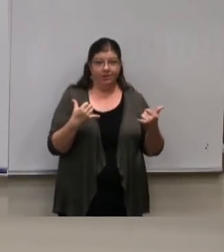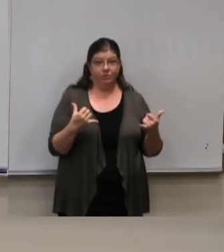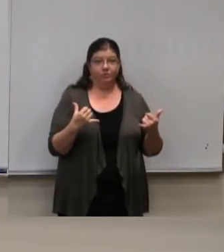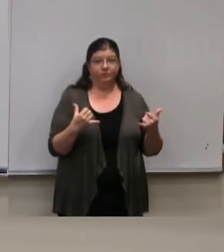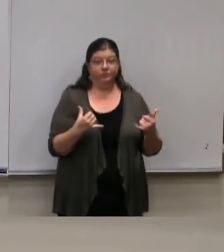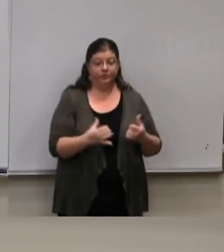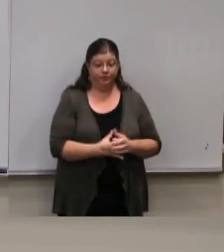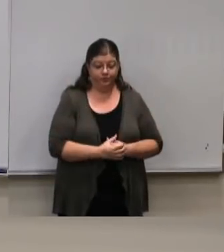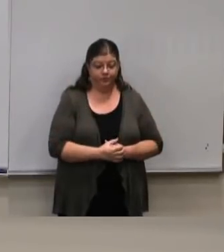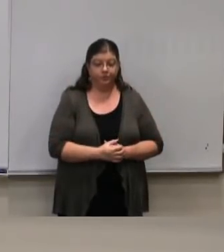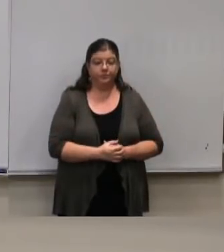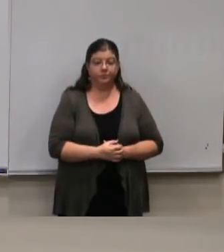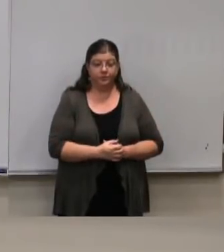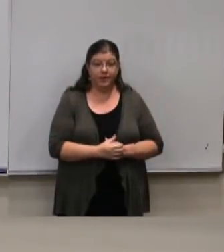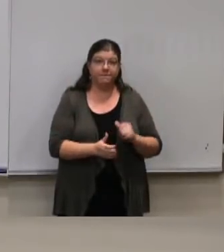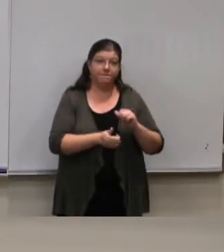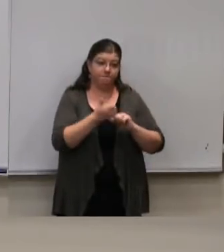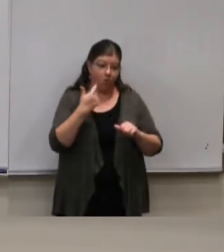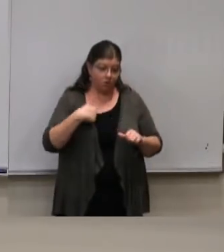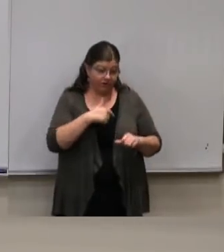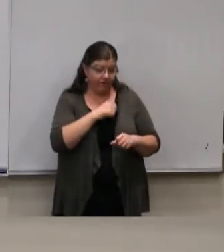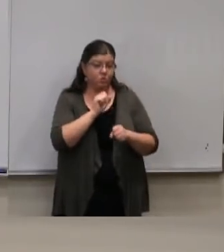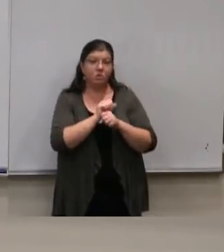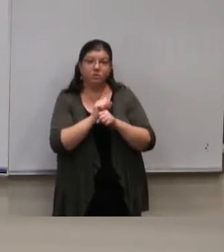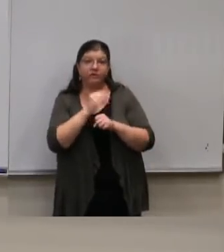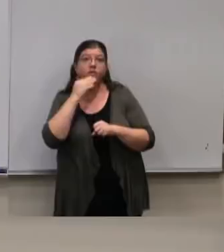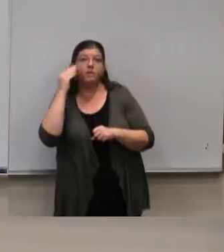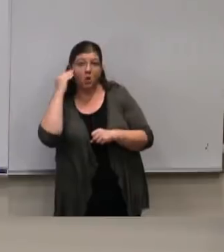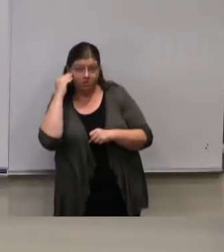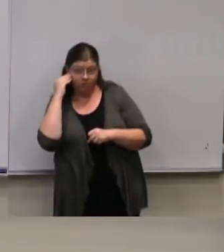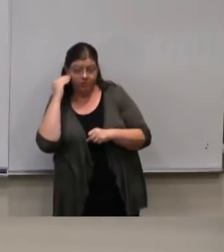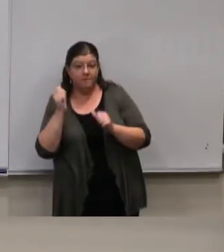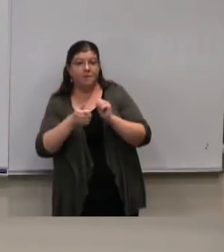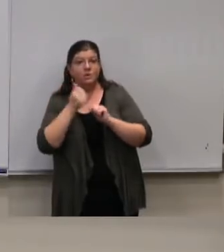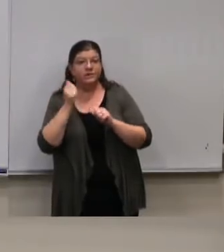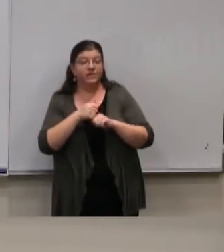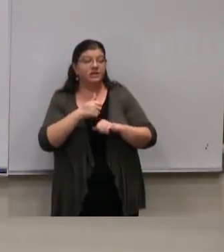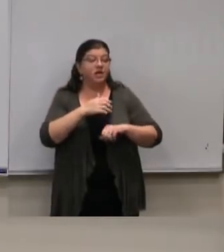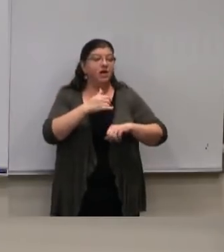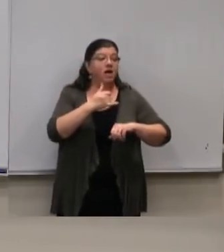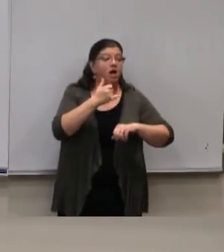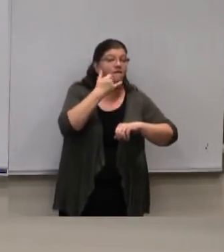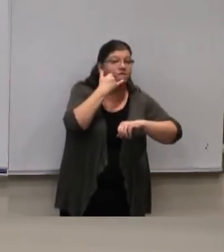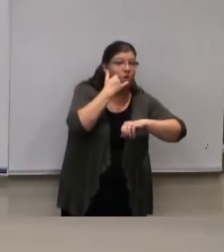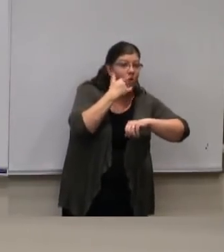We're going to have most of us working from home, most of us forwarding our desk phones to our cell phones or our home phone.